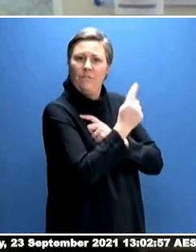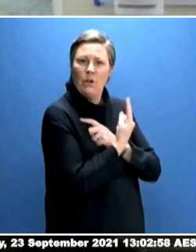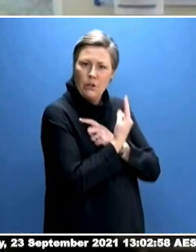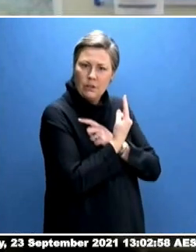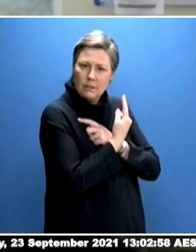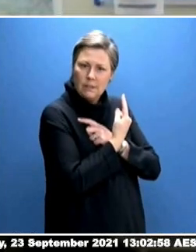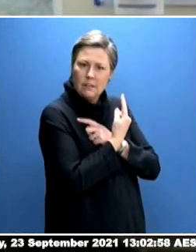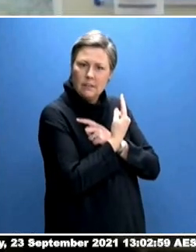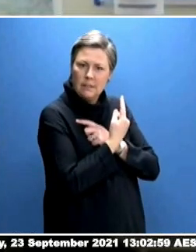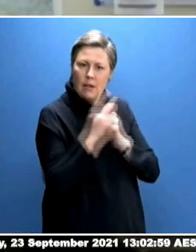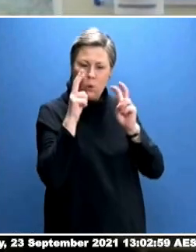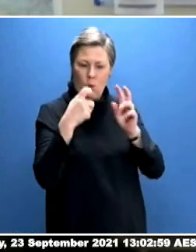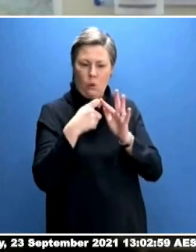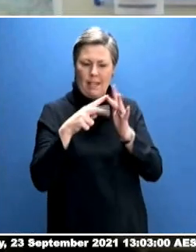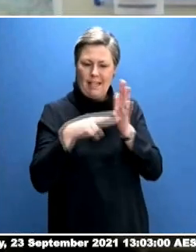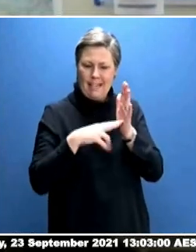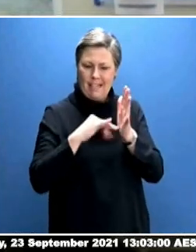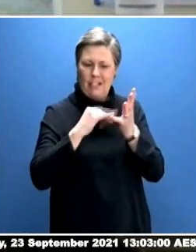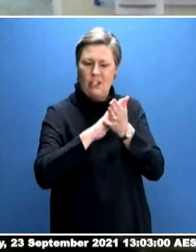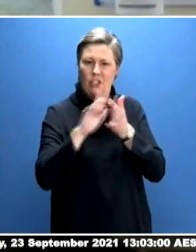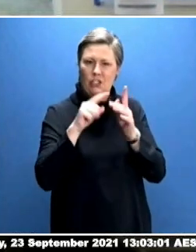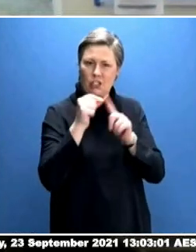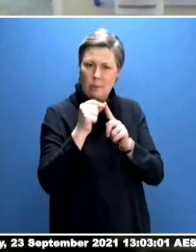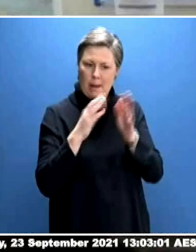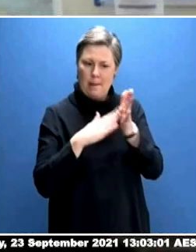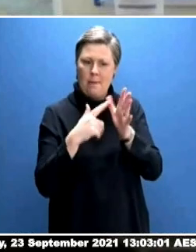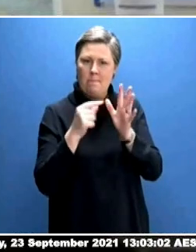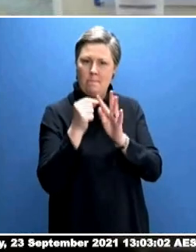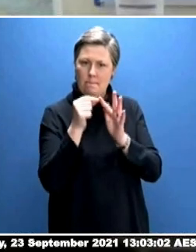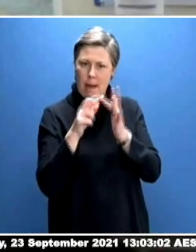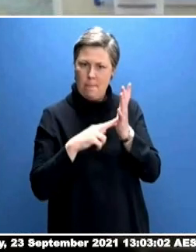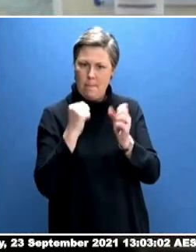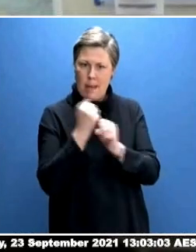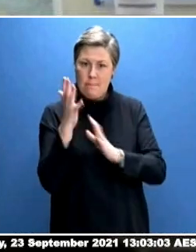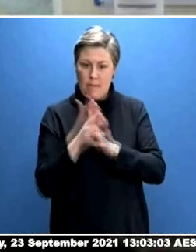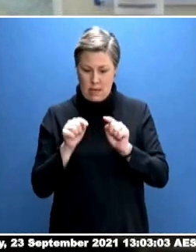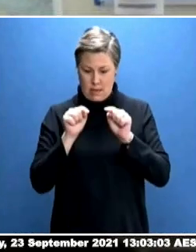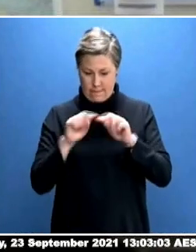that's the space that the Aboriginal community sector can contribute to.